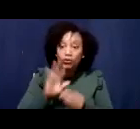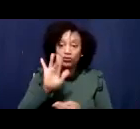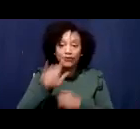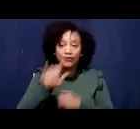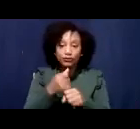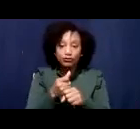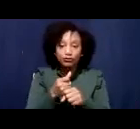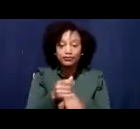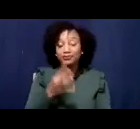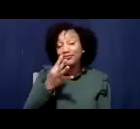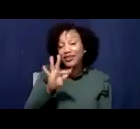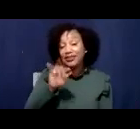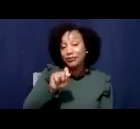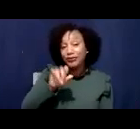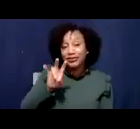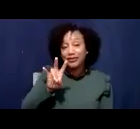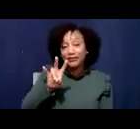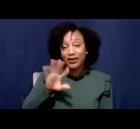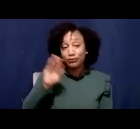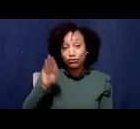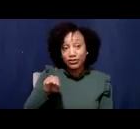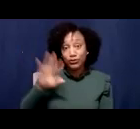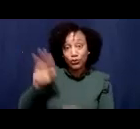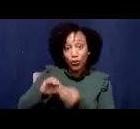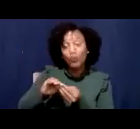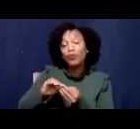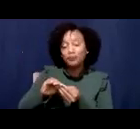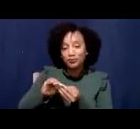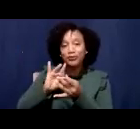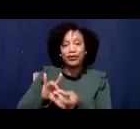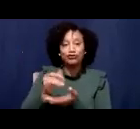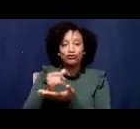19.75% of that goes into the Arts & Cultural Heritage Fund